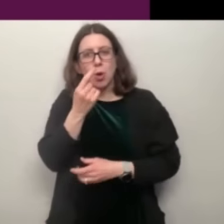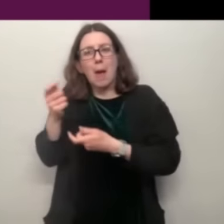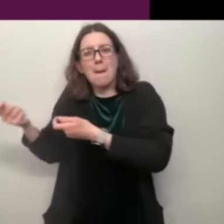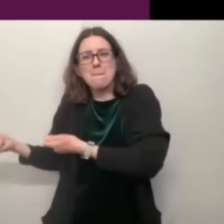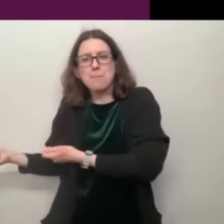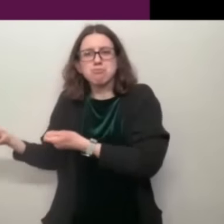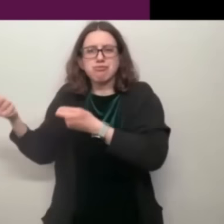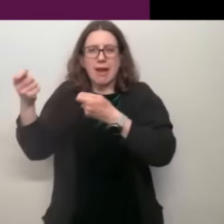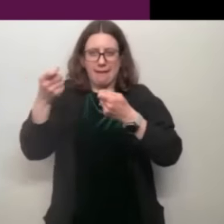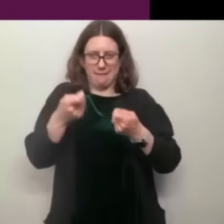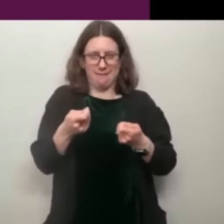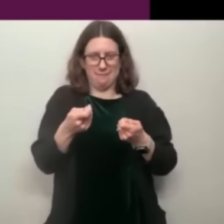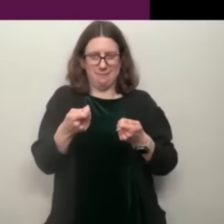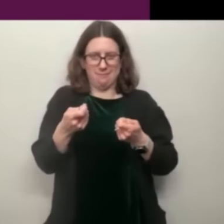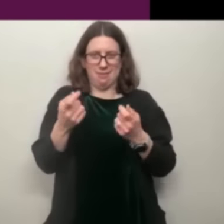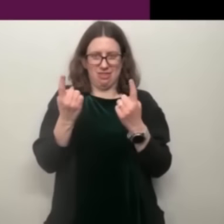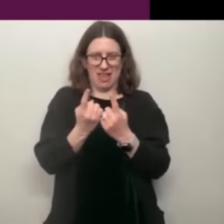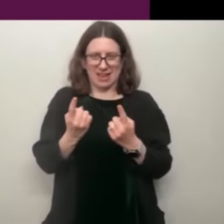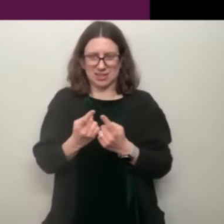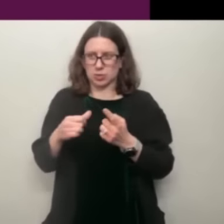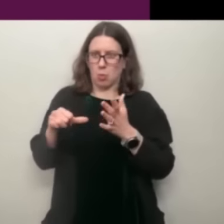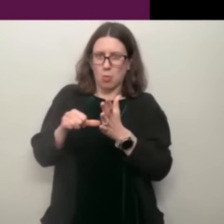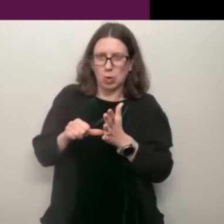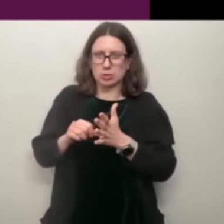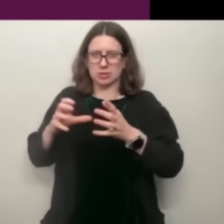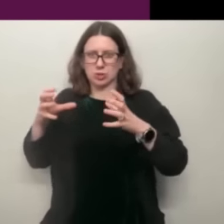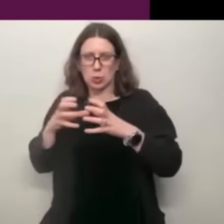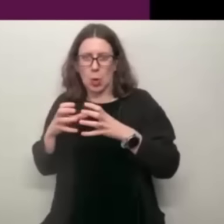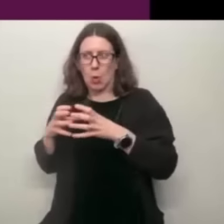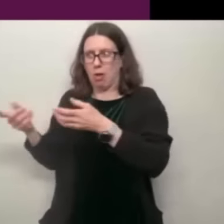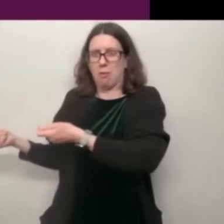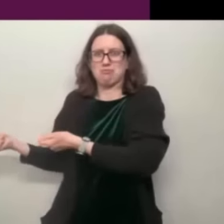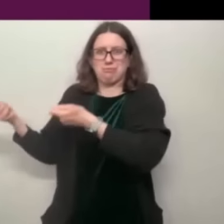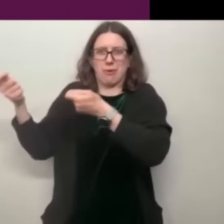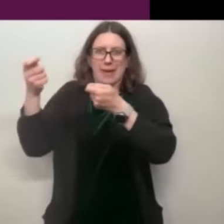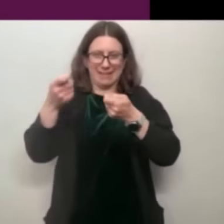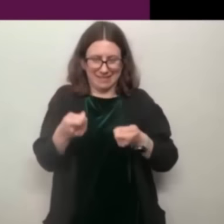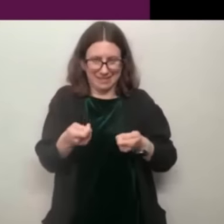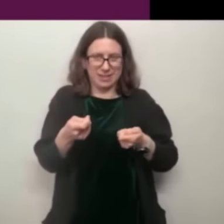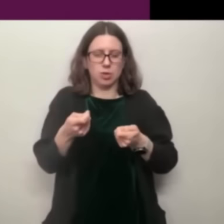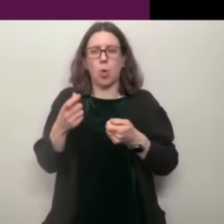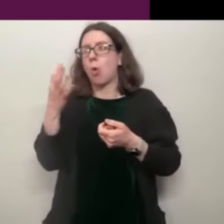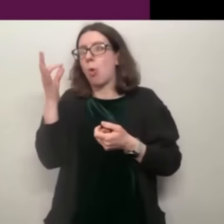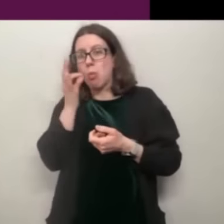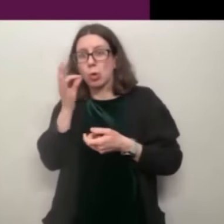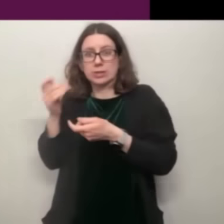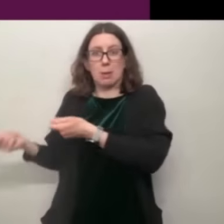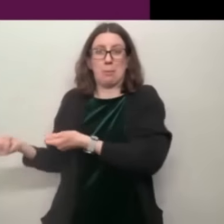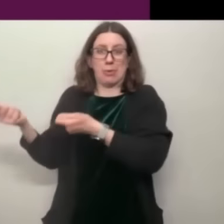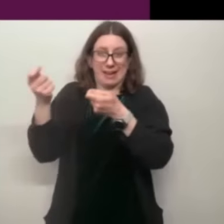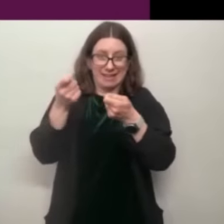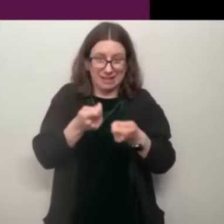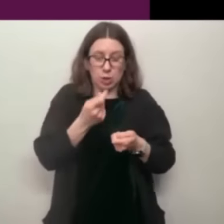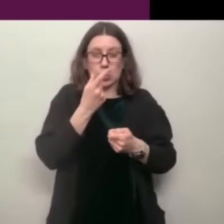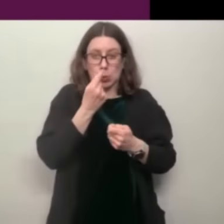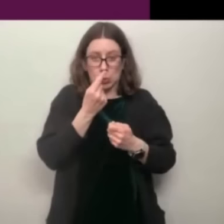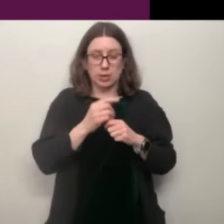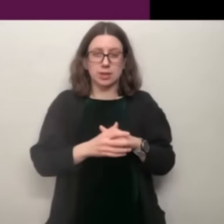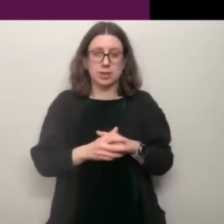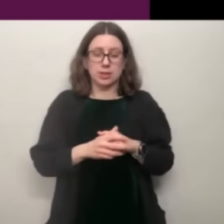the steam engine could be erected almost anywhere. Fuel and water could be brought to it. Arguably it was the steam engine that meant